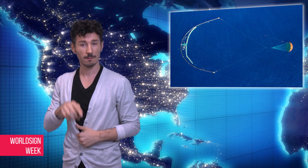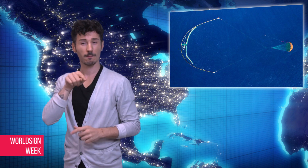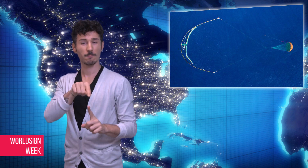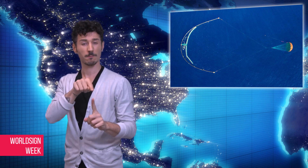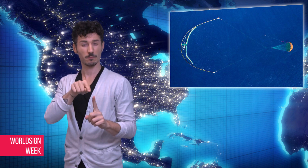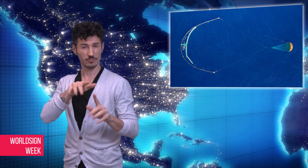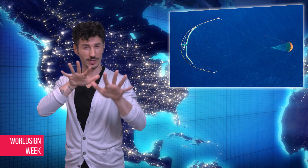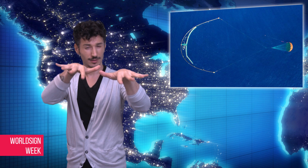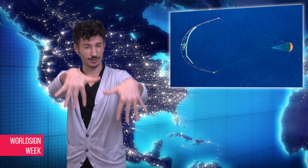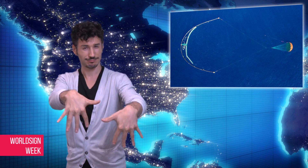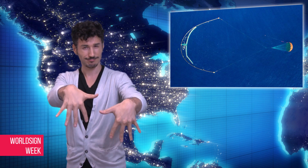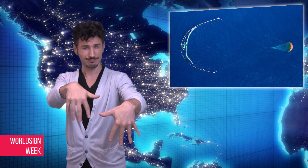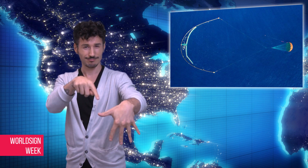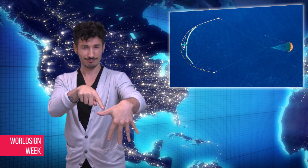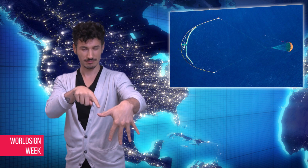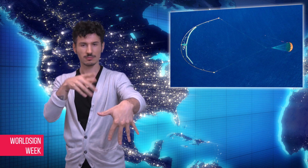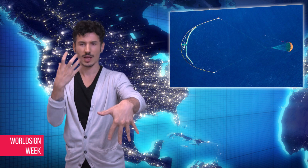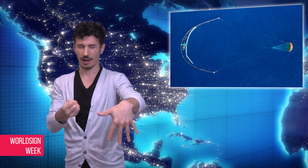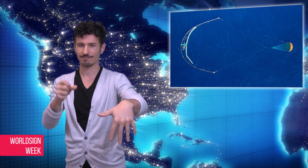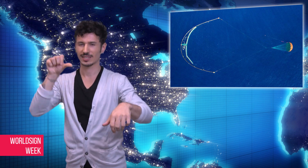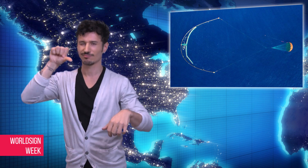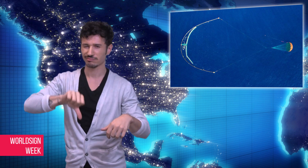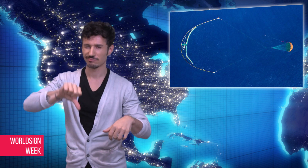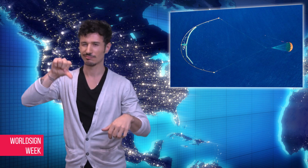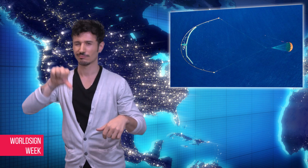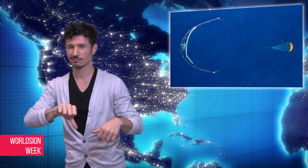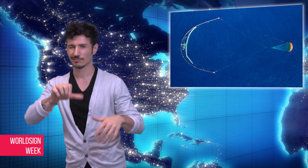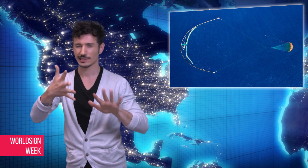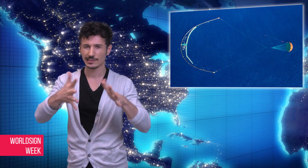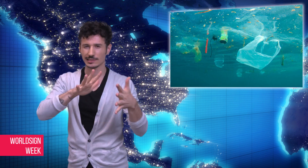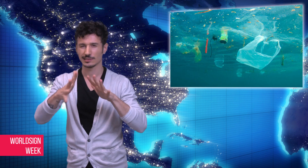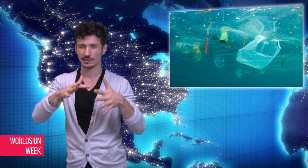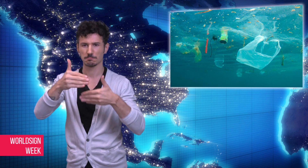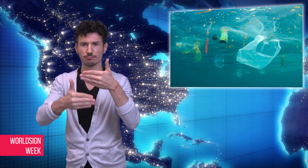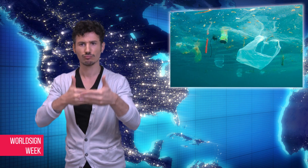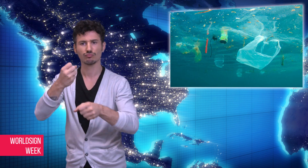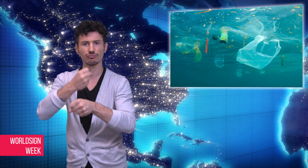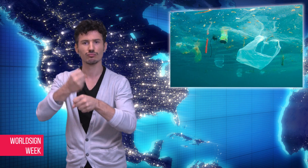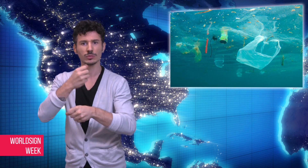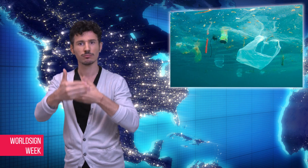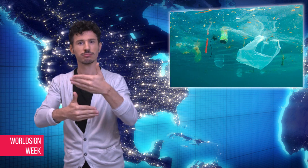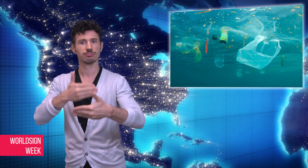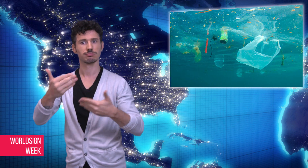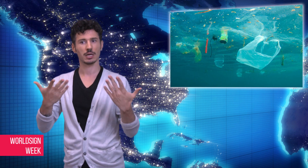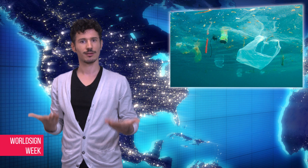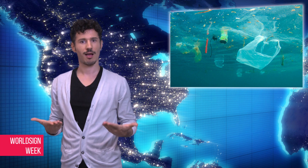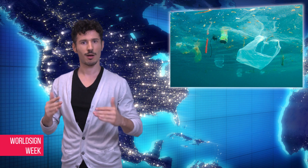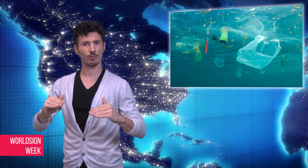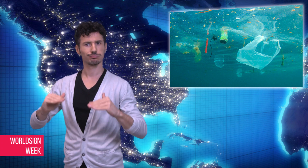After a series of trial and error, it can now collect